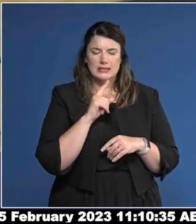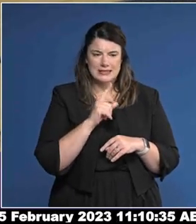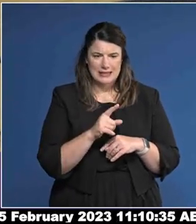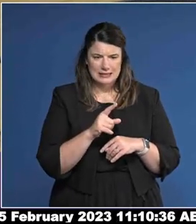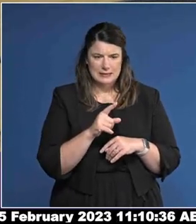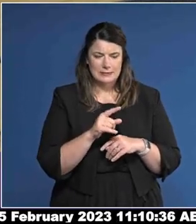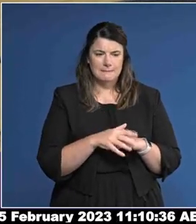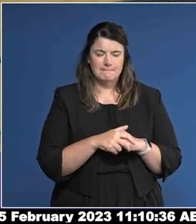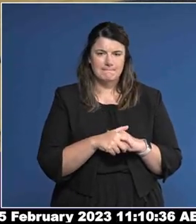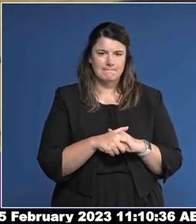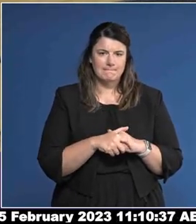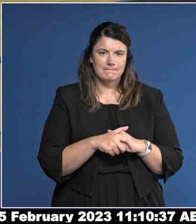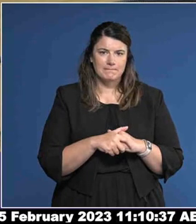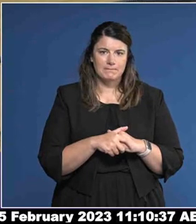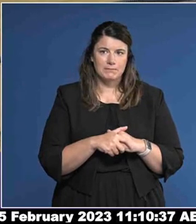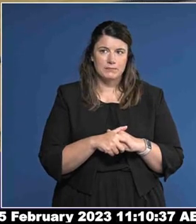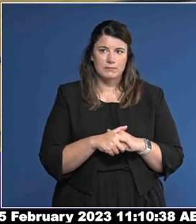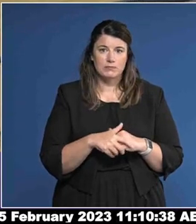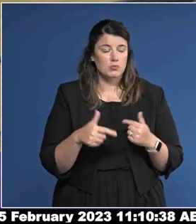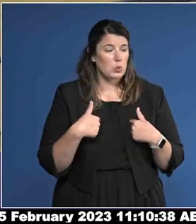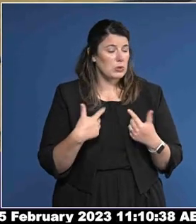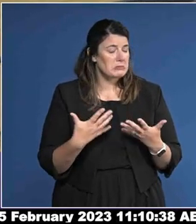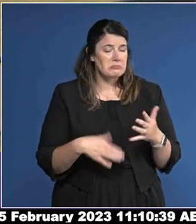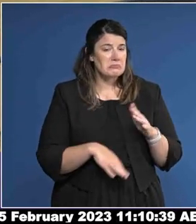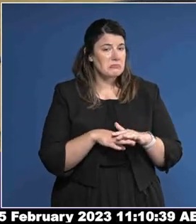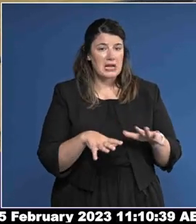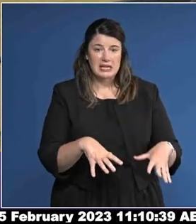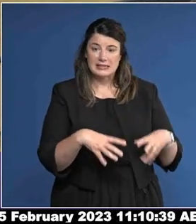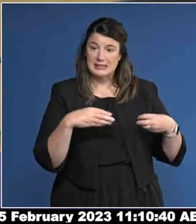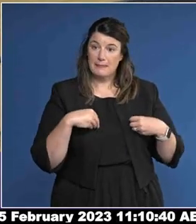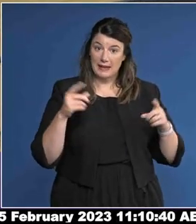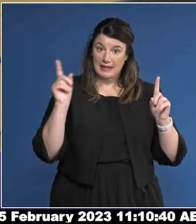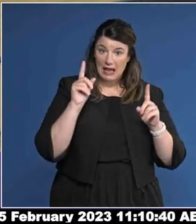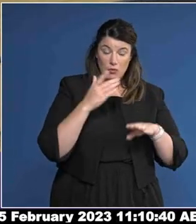So, you know, we completely accept that the current work - administration workload of our